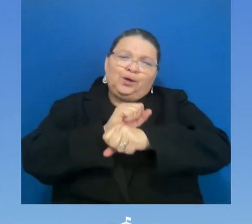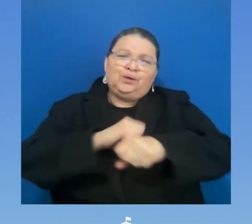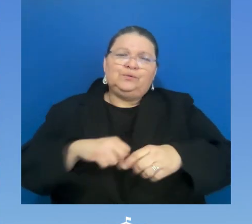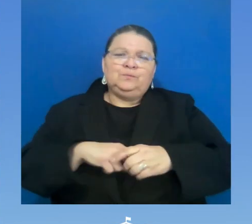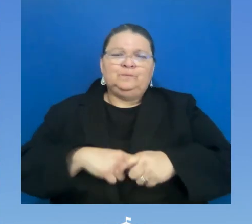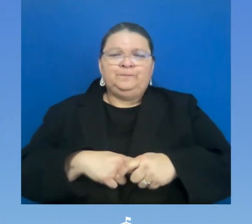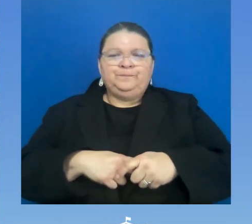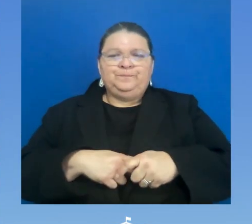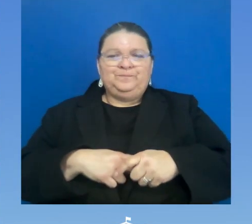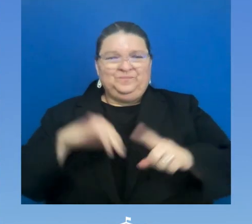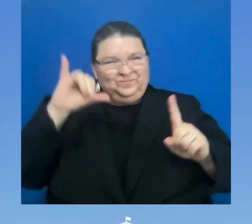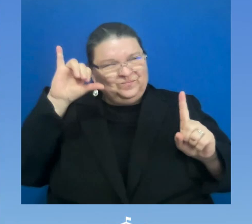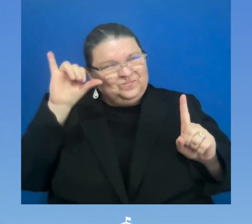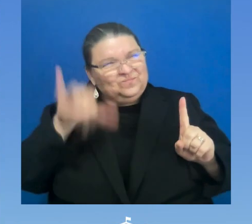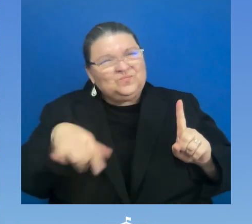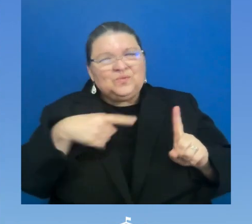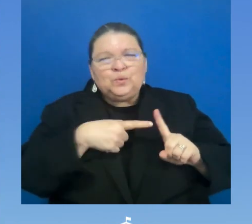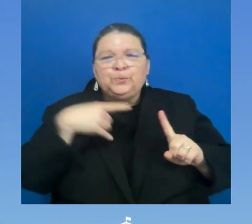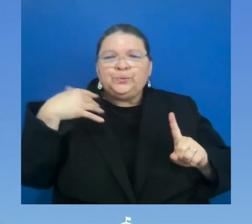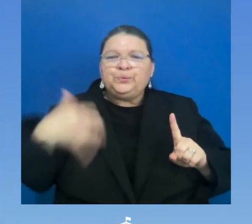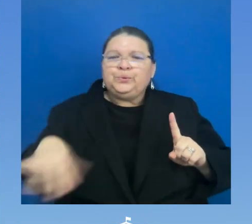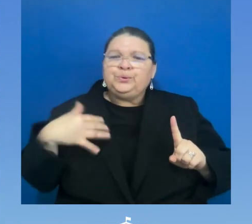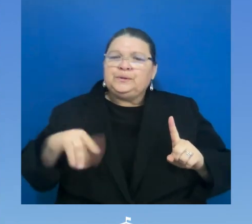The Vice President: I think that's such an excellent point.